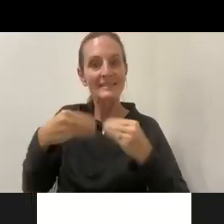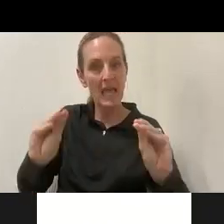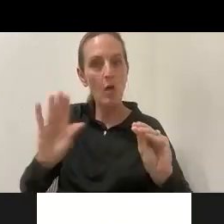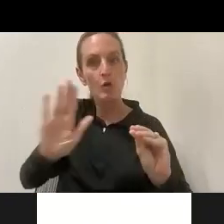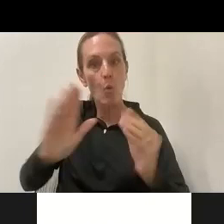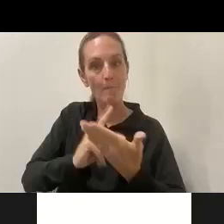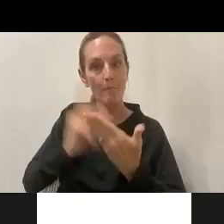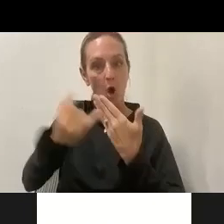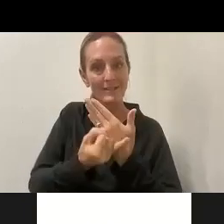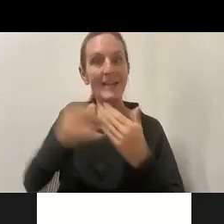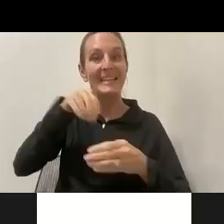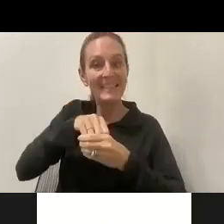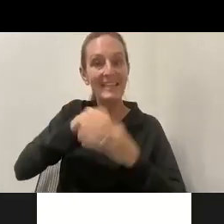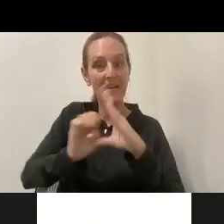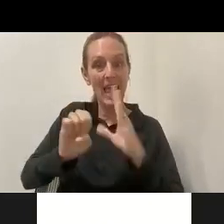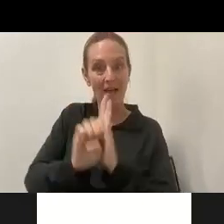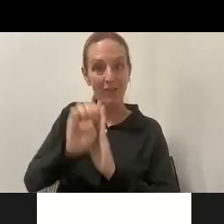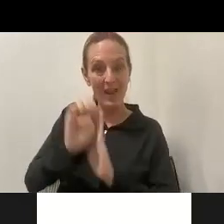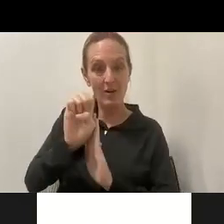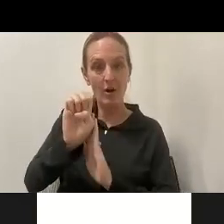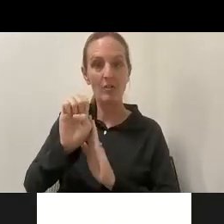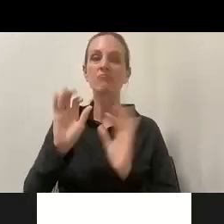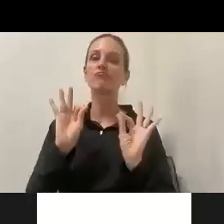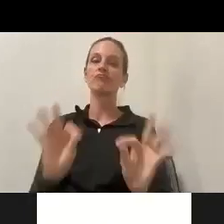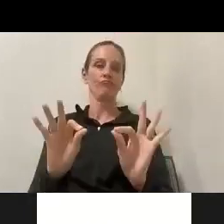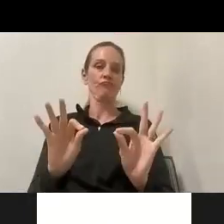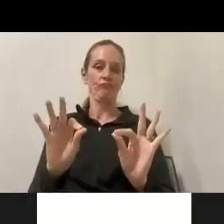then you have a really good understanding of your project and why it is important, so it